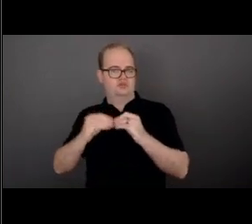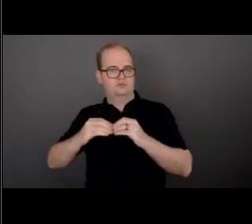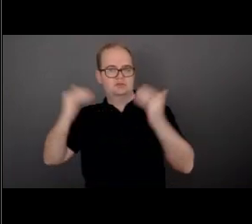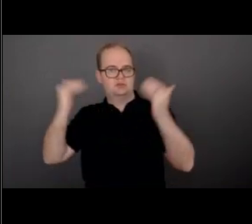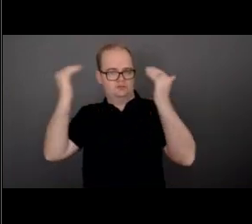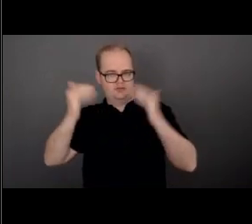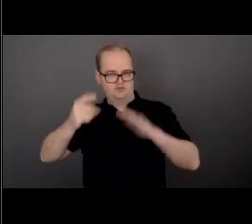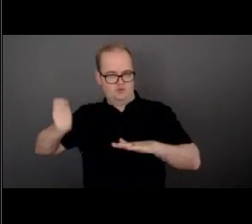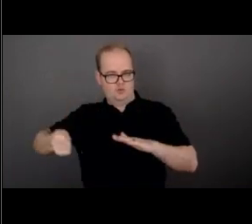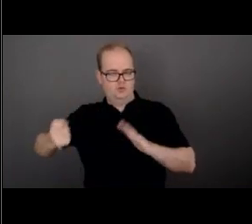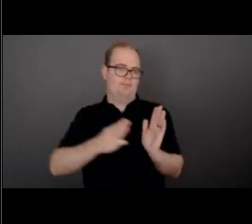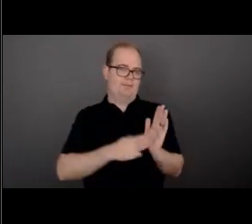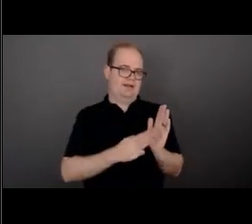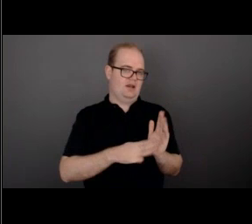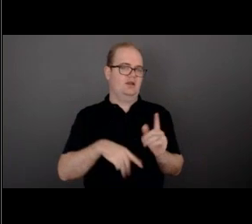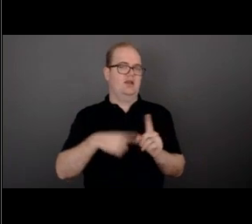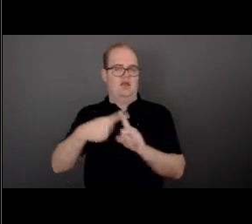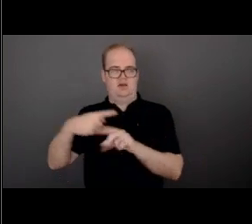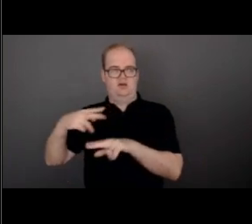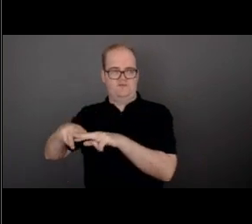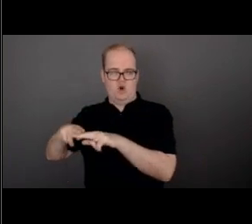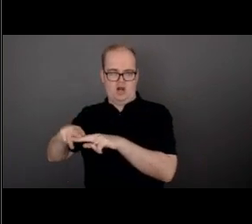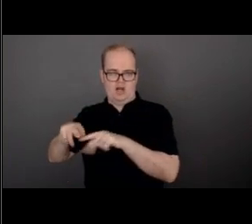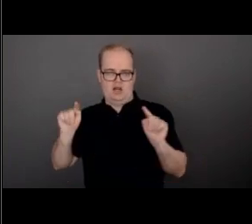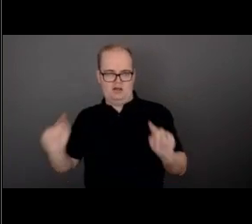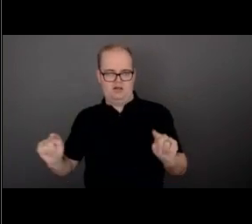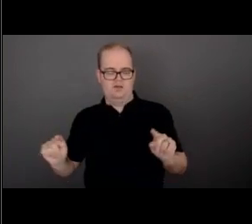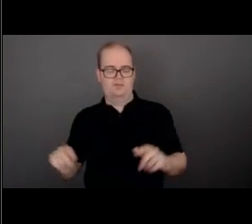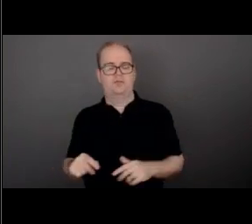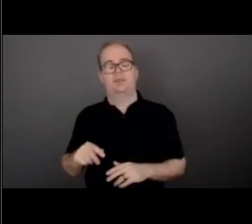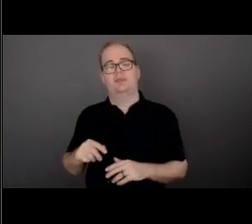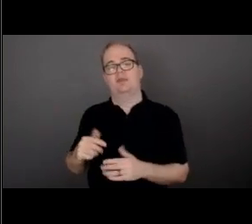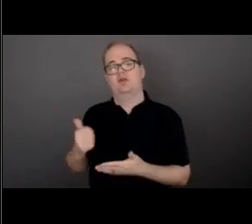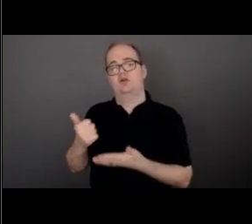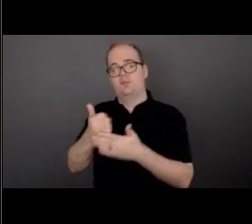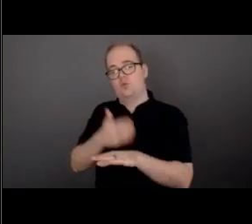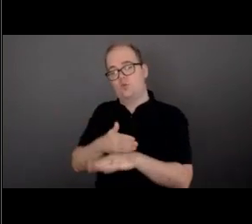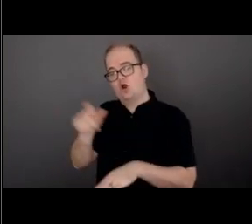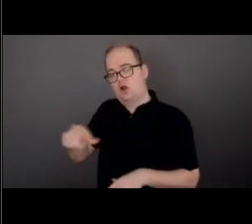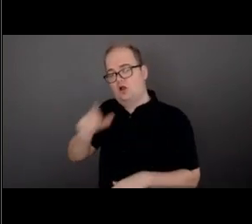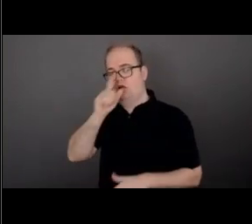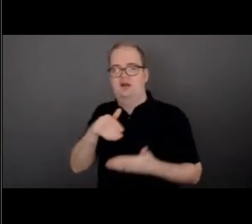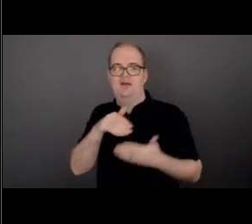So support workers can help clients apply for a domestic violence order as well as help